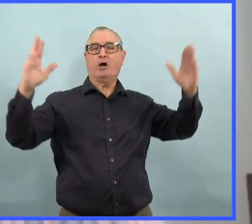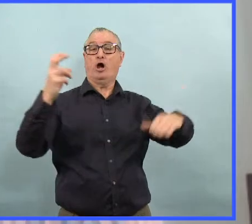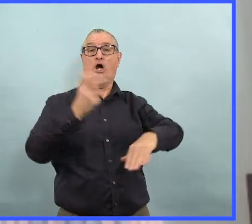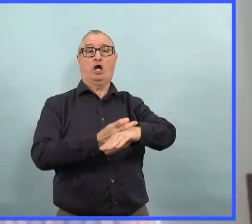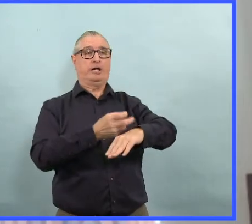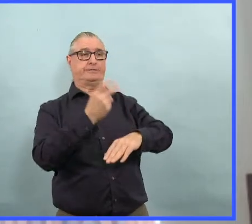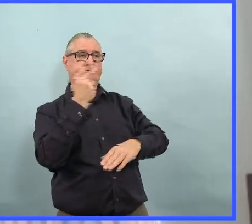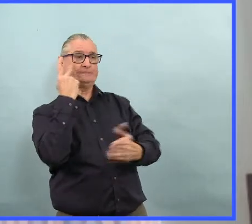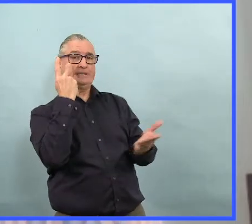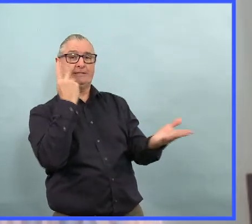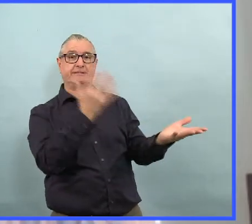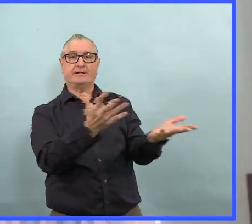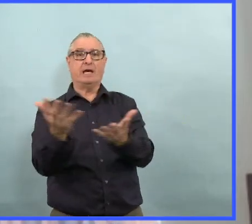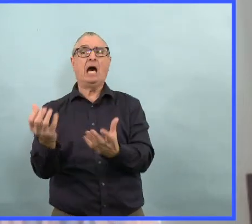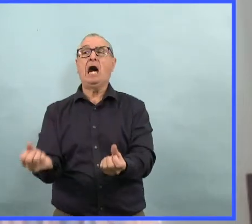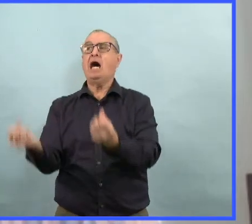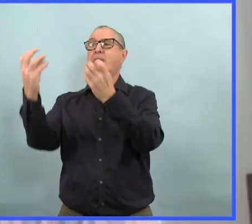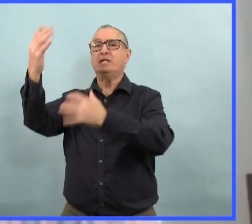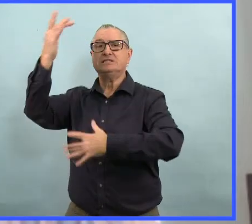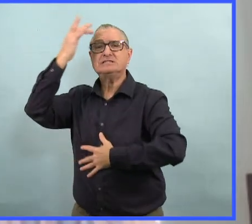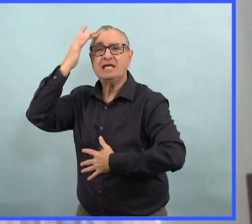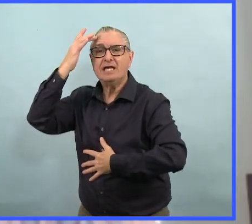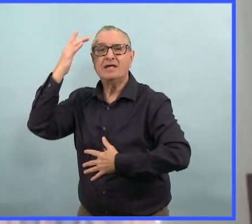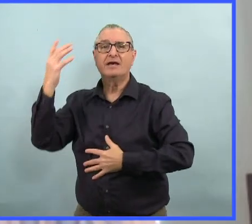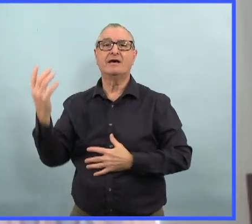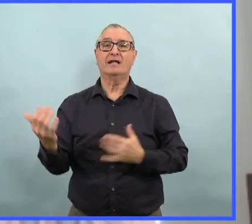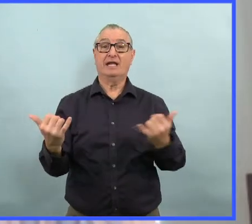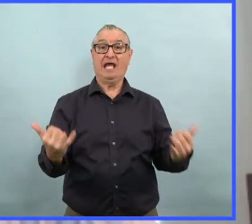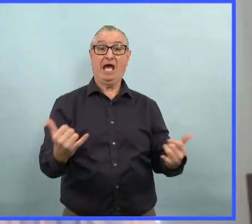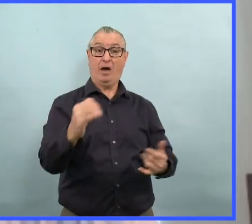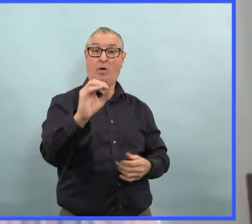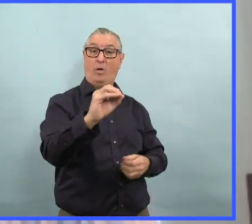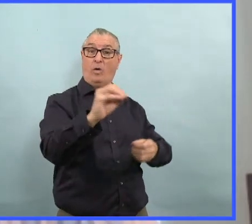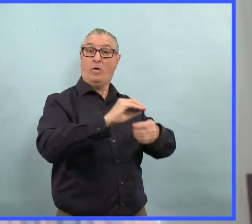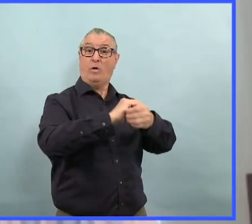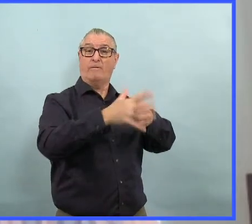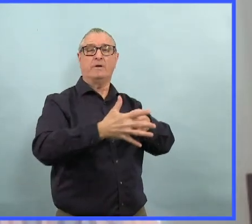now for various reasons just how infectious this is uh how much more transmissionable